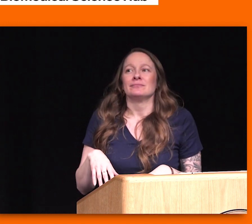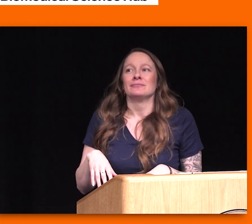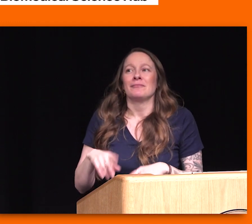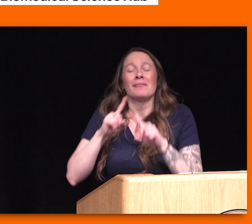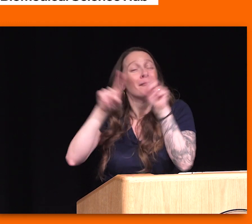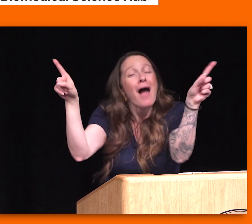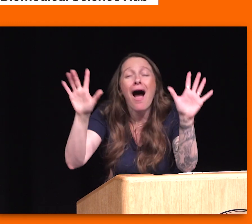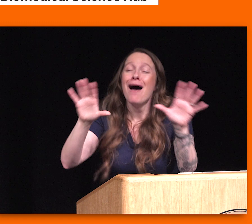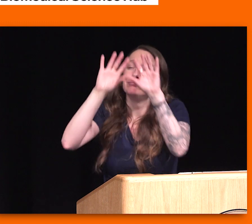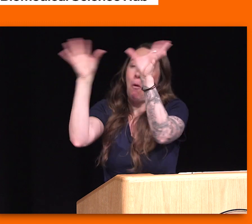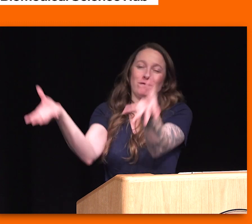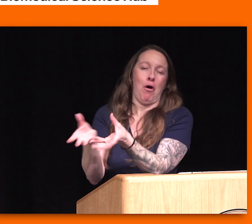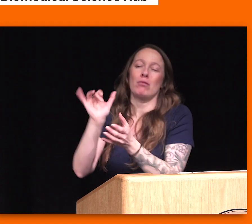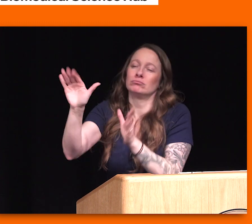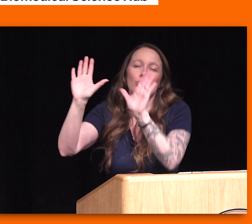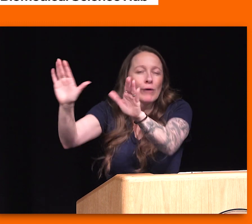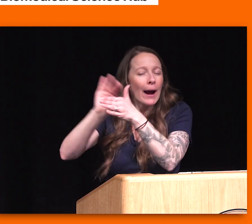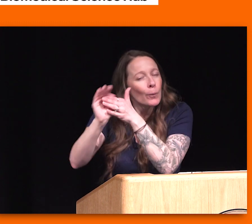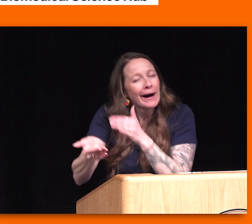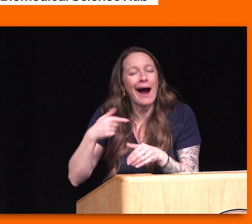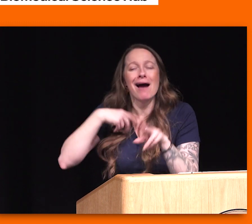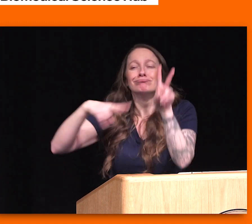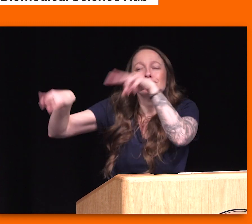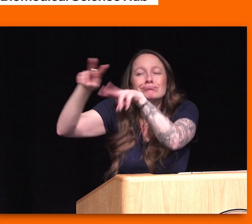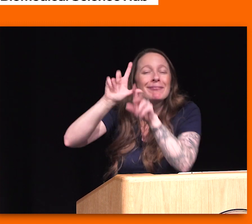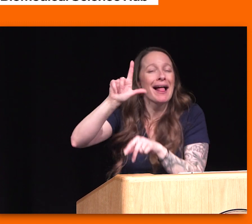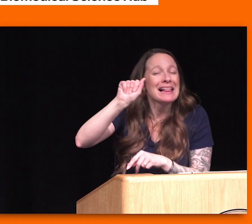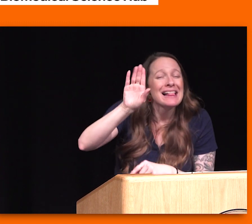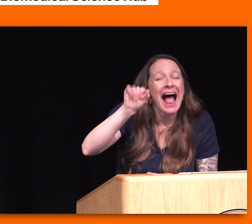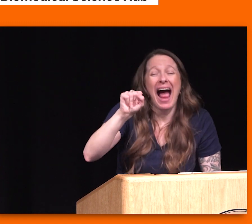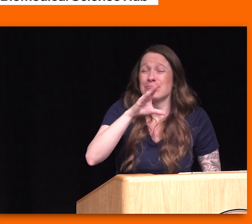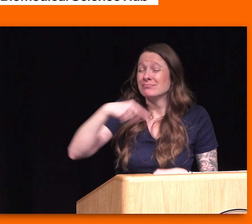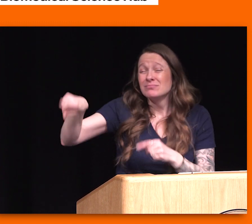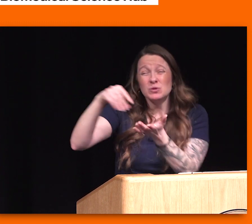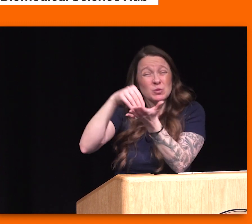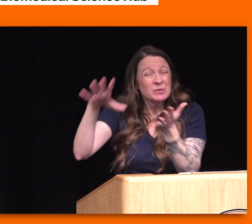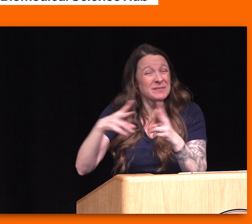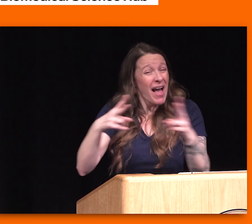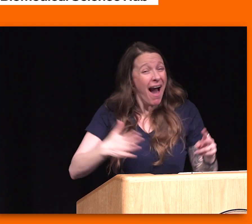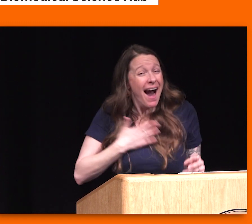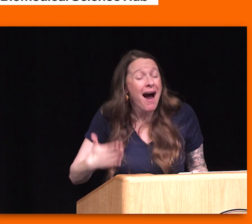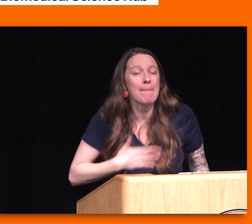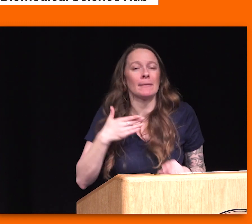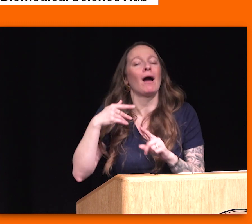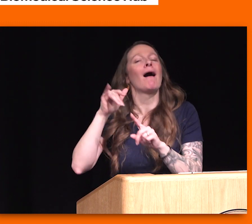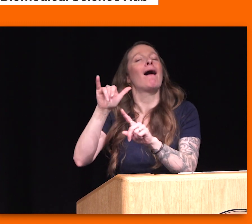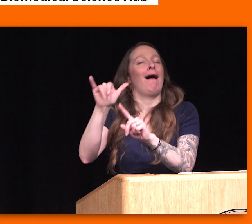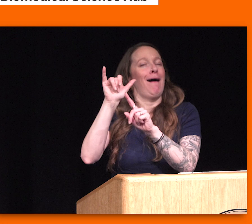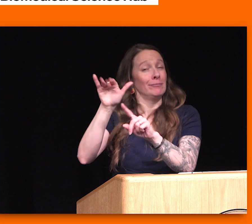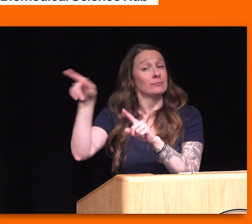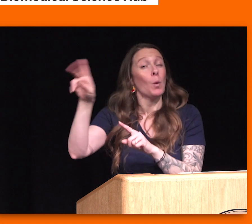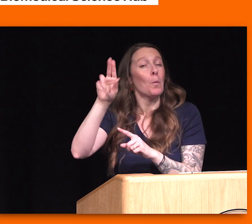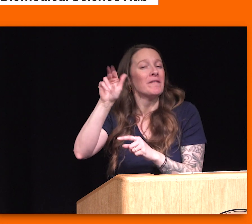that was happening, and it really threw me off. But overall, that entire weekend was great. I got to tour the labs. I saw that the PhD students